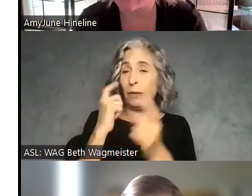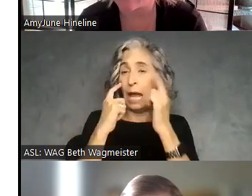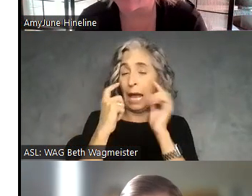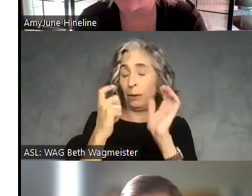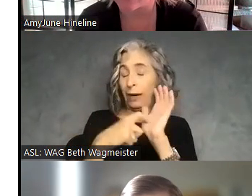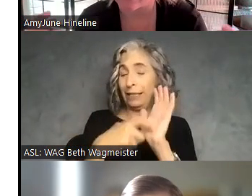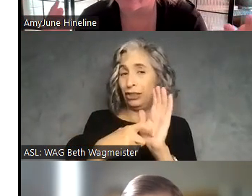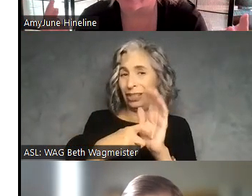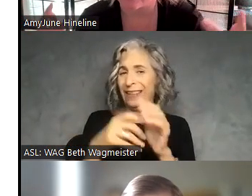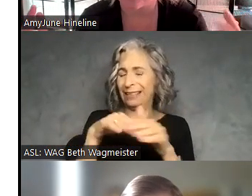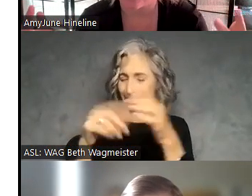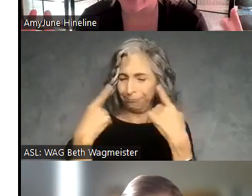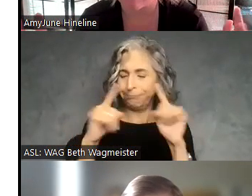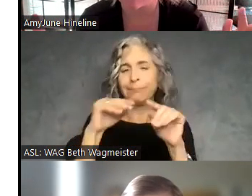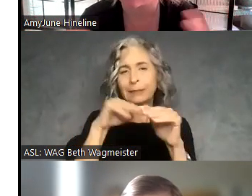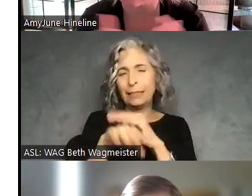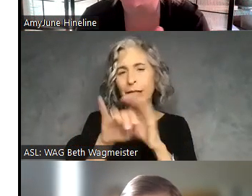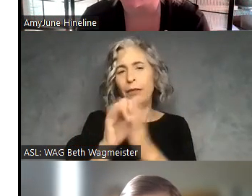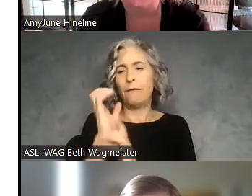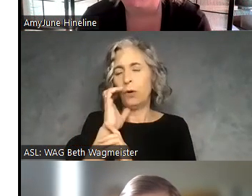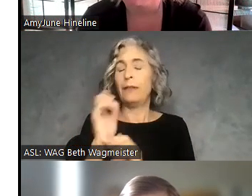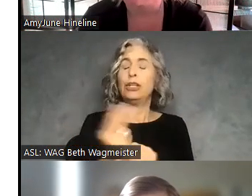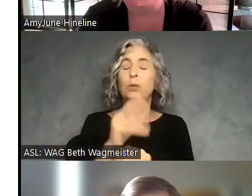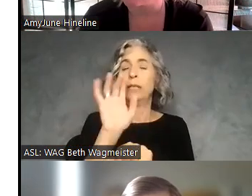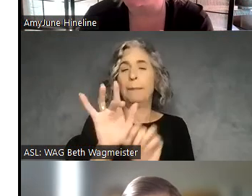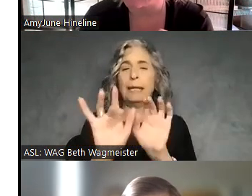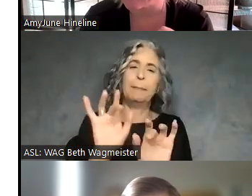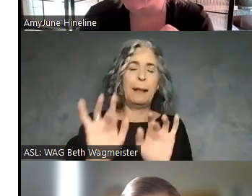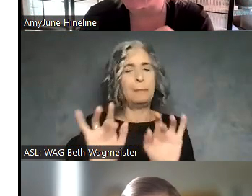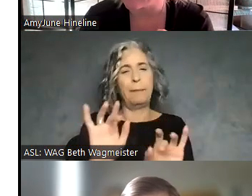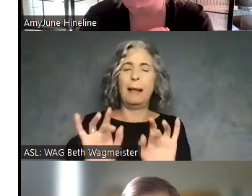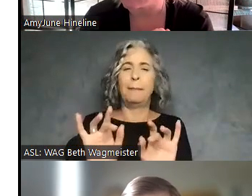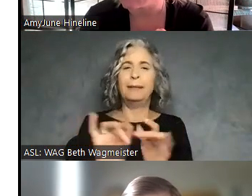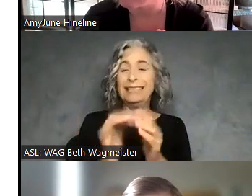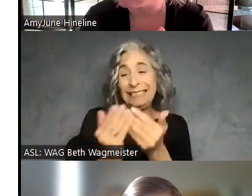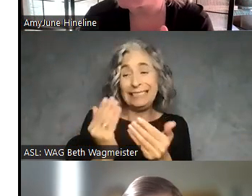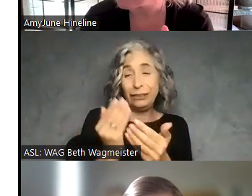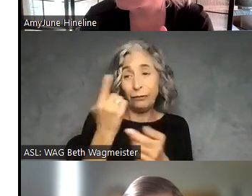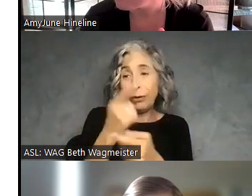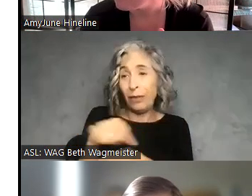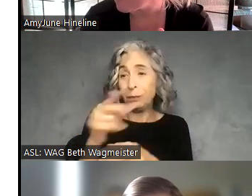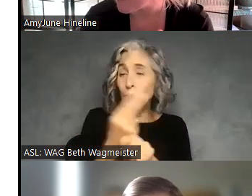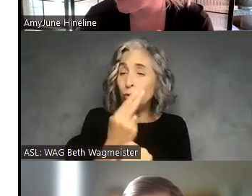I know that's old technology now, but having those options available for folks